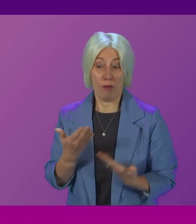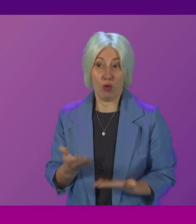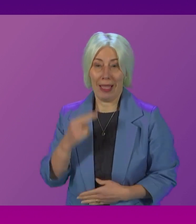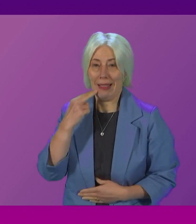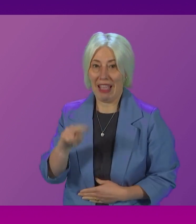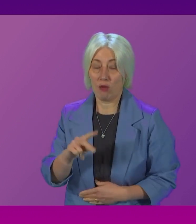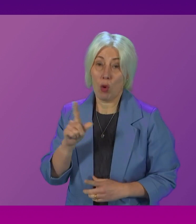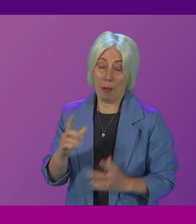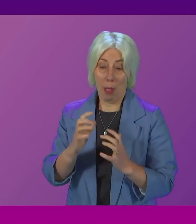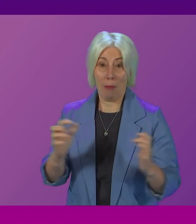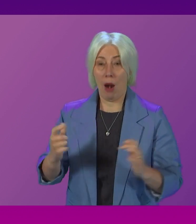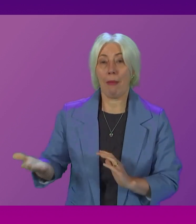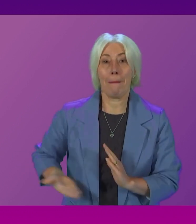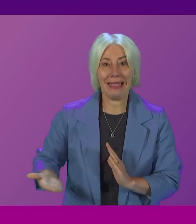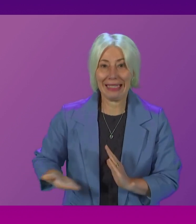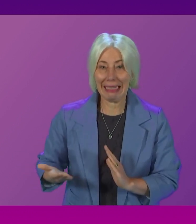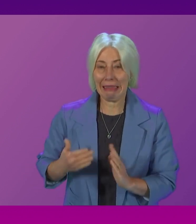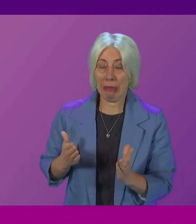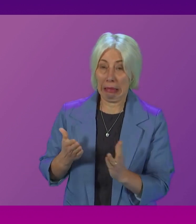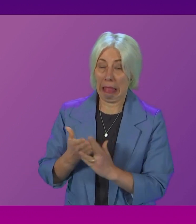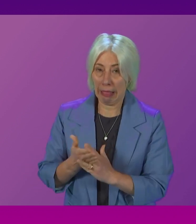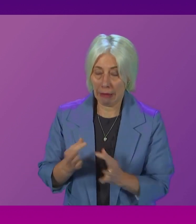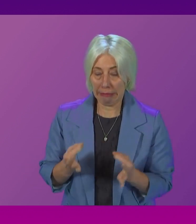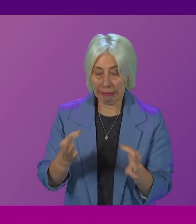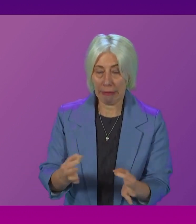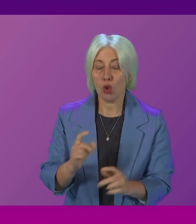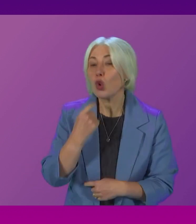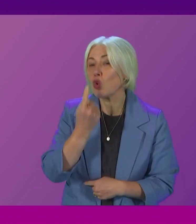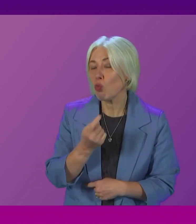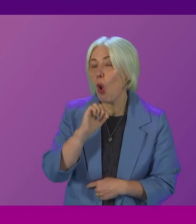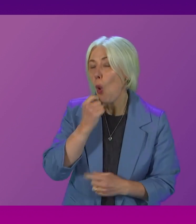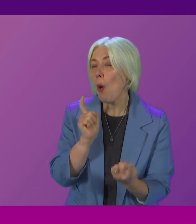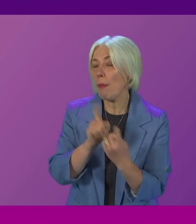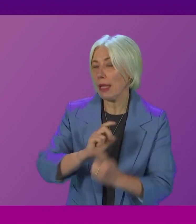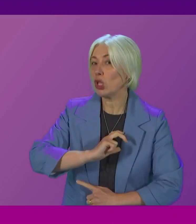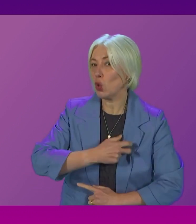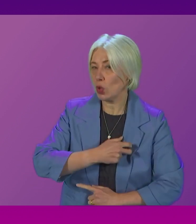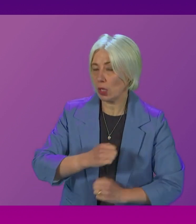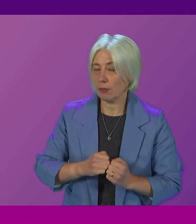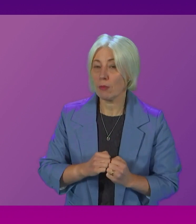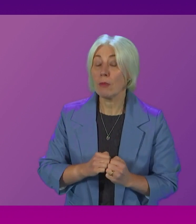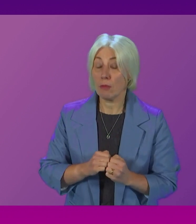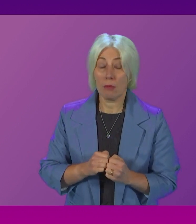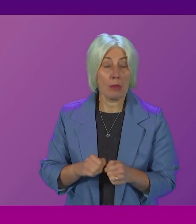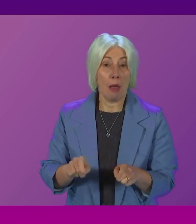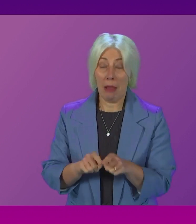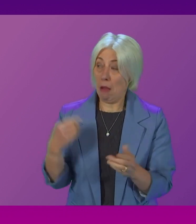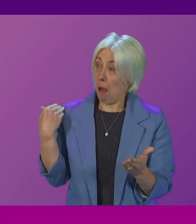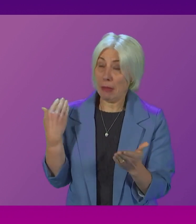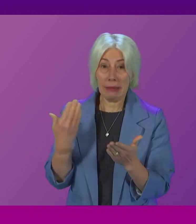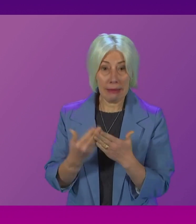but parliamentary business has intervened. As has been the case up until now, we will do